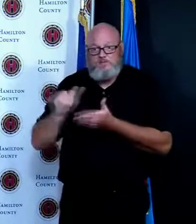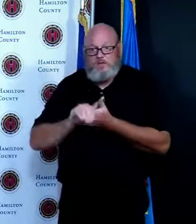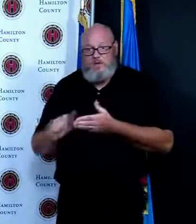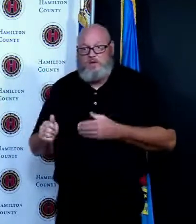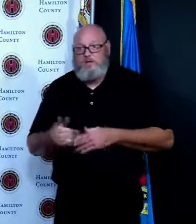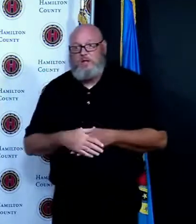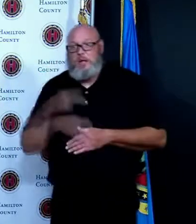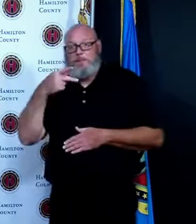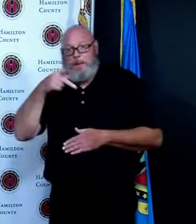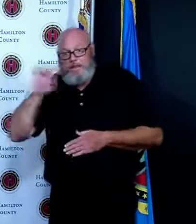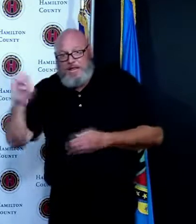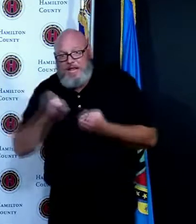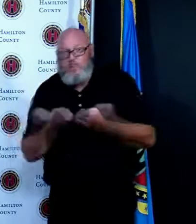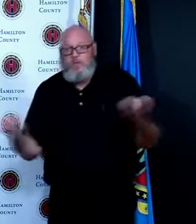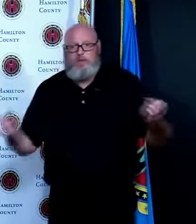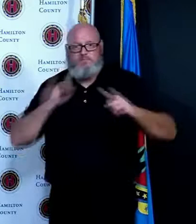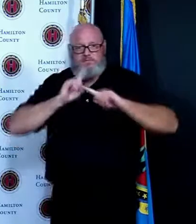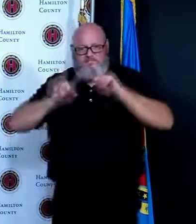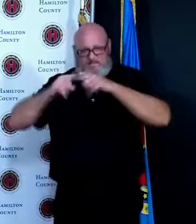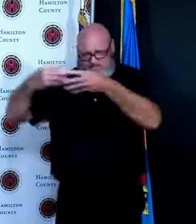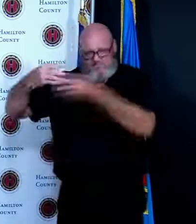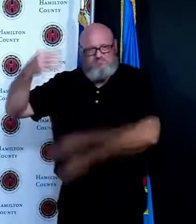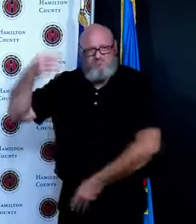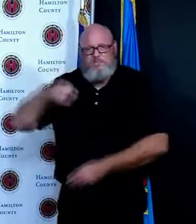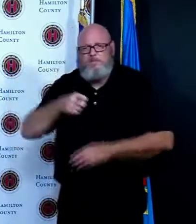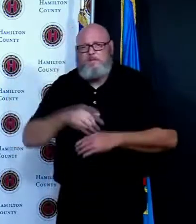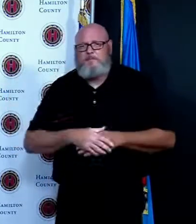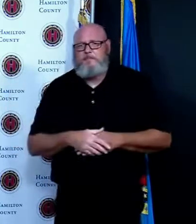next slide please so just a few highlights of that bucket